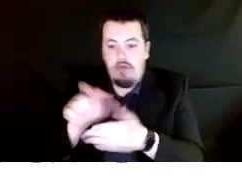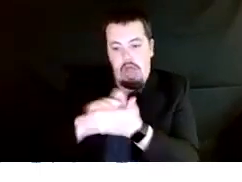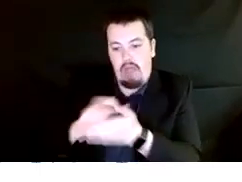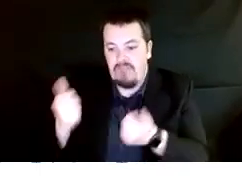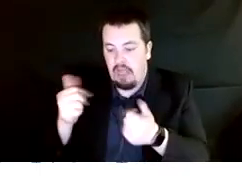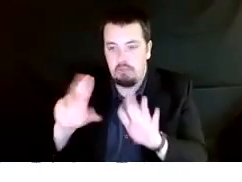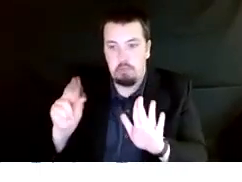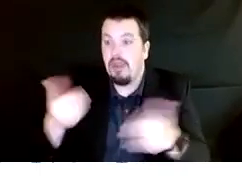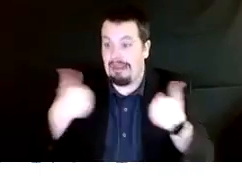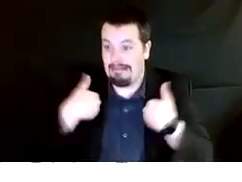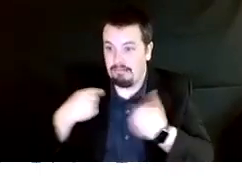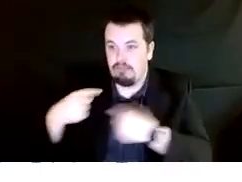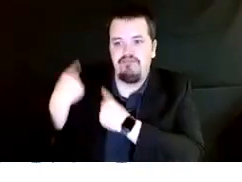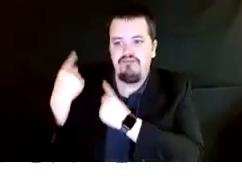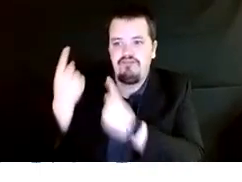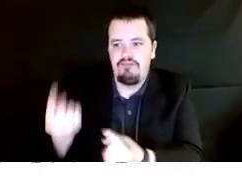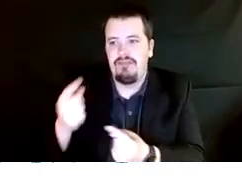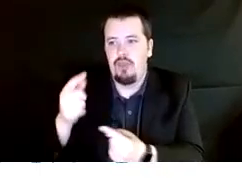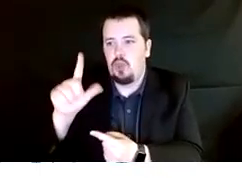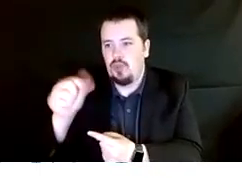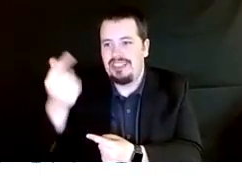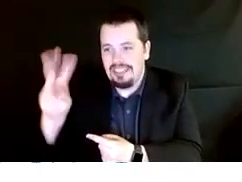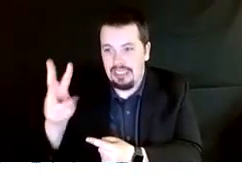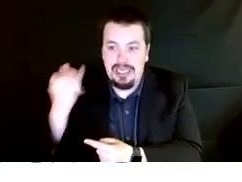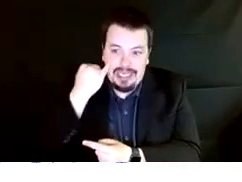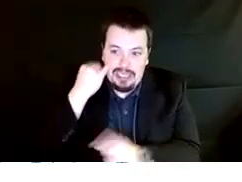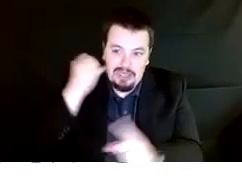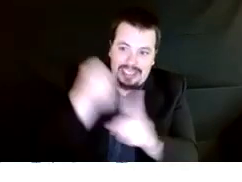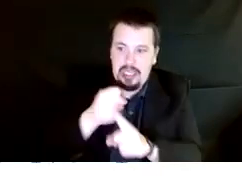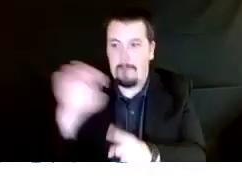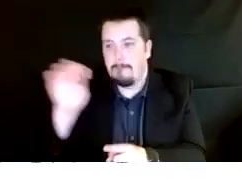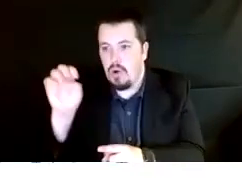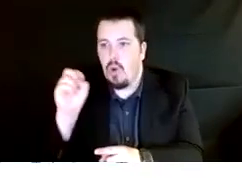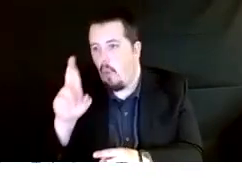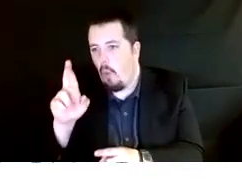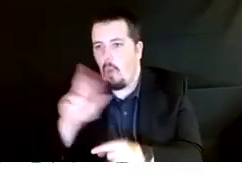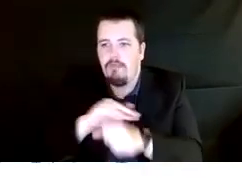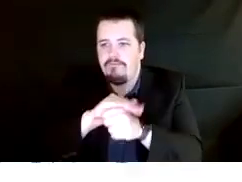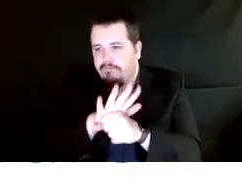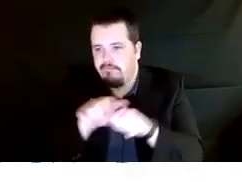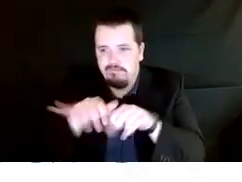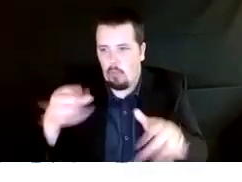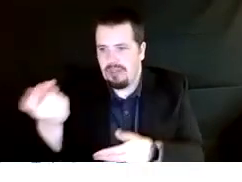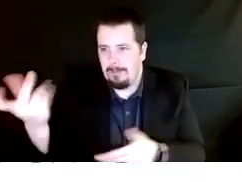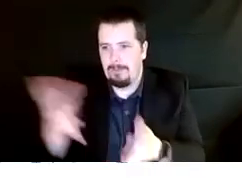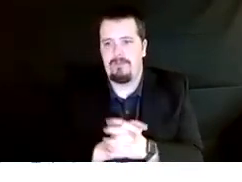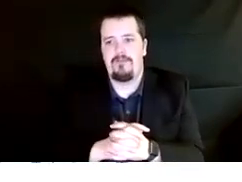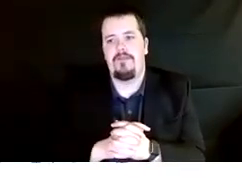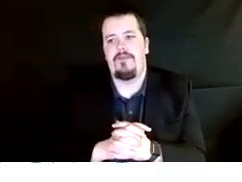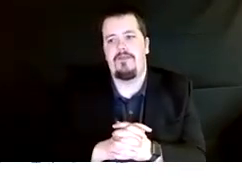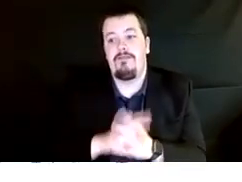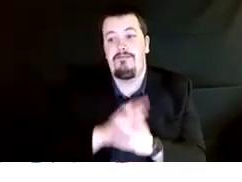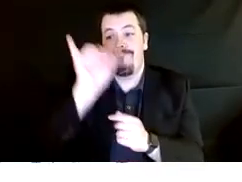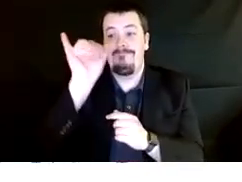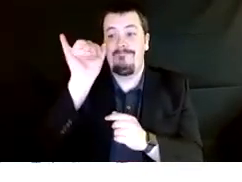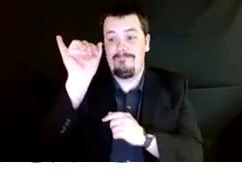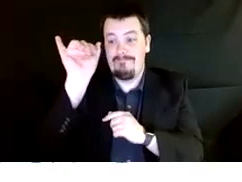uh in case there was an emergency and a pandemic in our state... well that particular, the particular